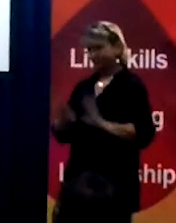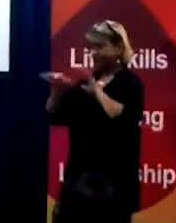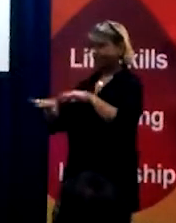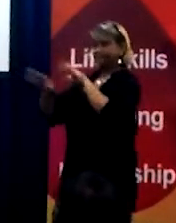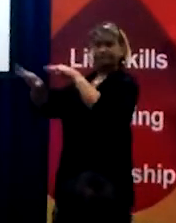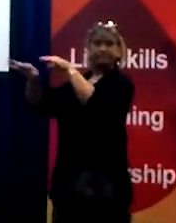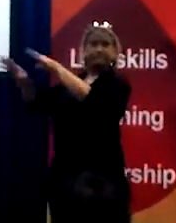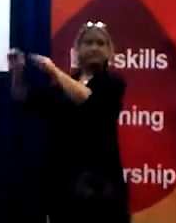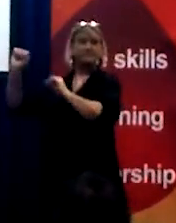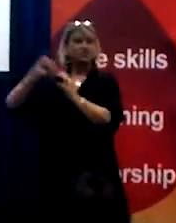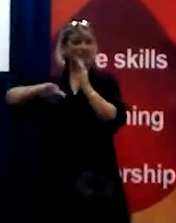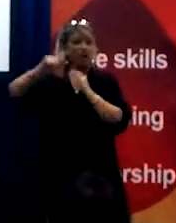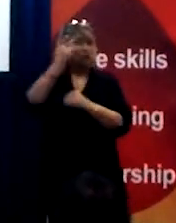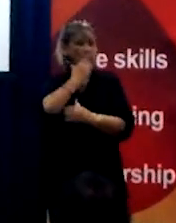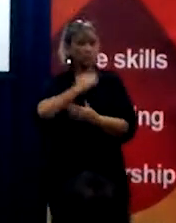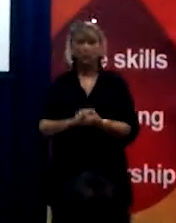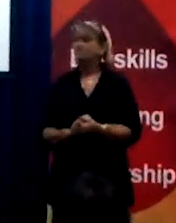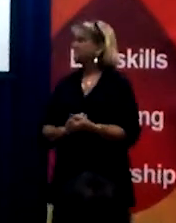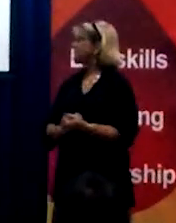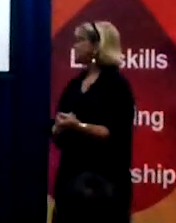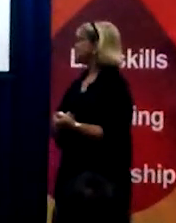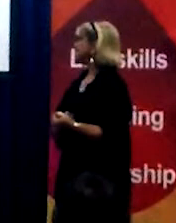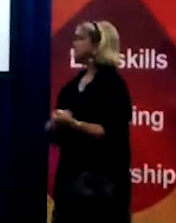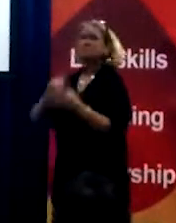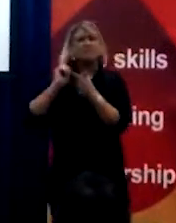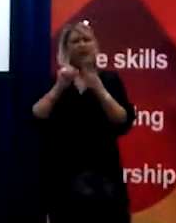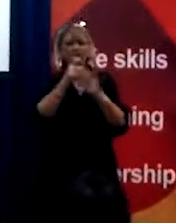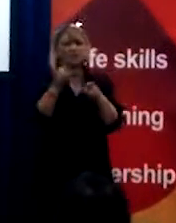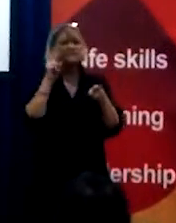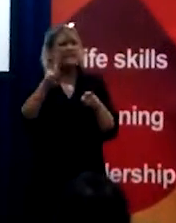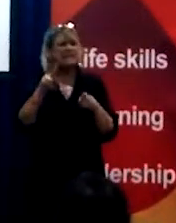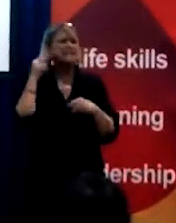And as you can see, if you’ve ever been to a Deaf event, it’s like a big family reunion.